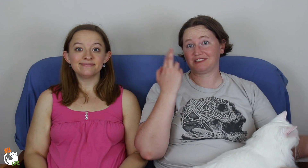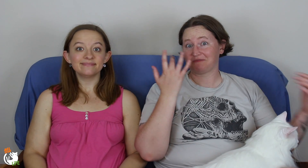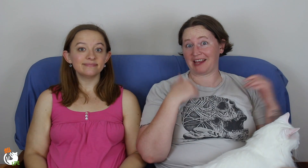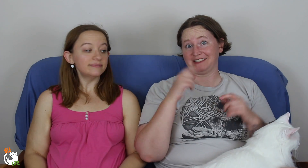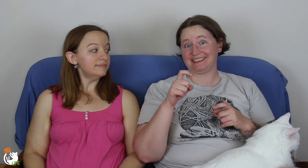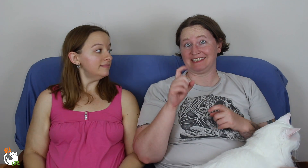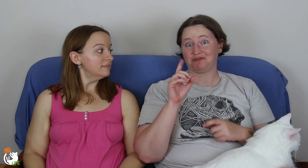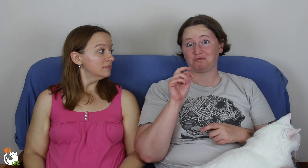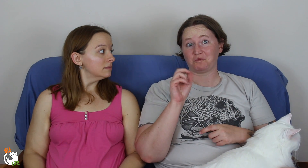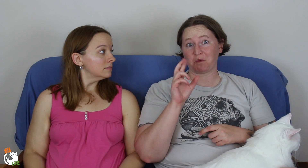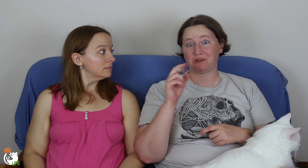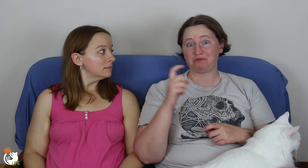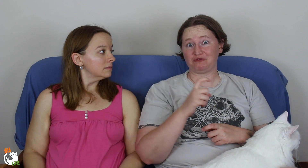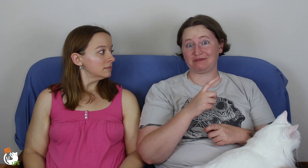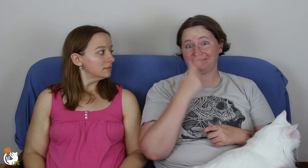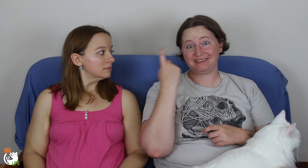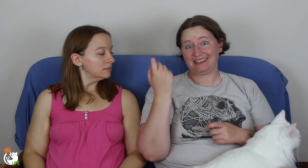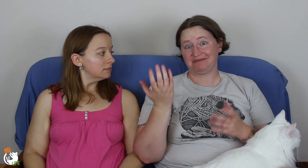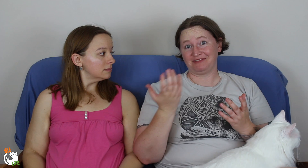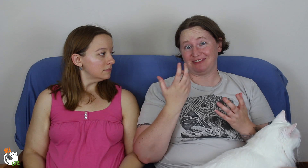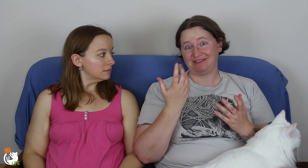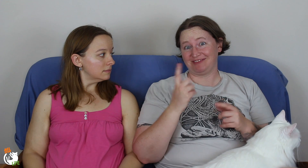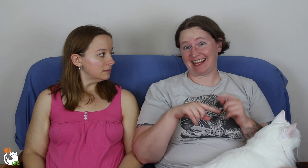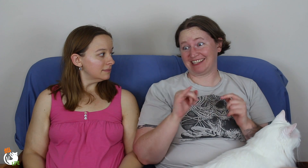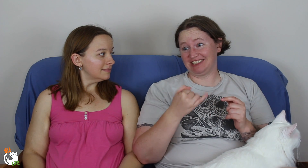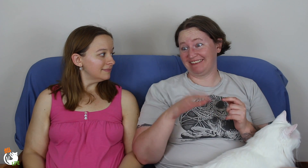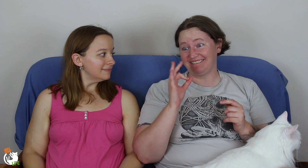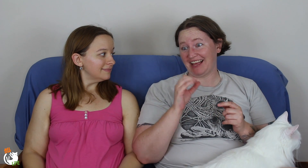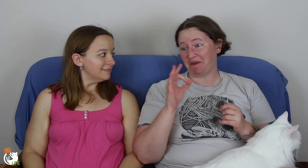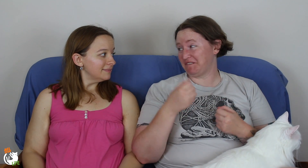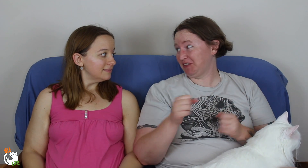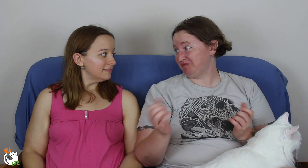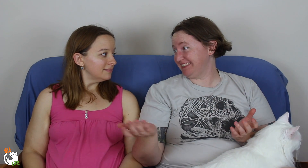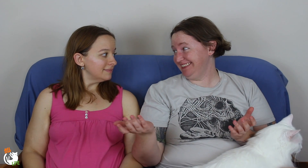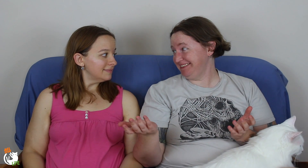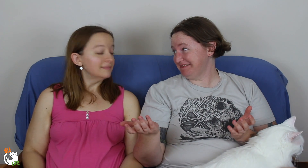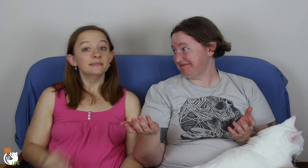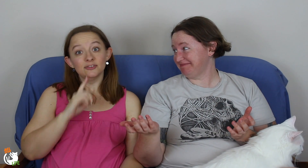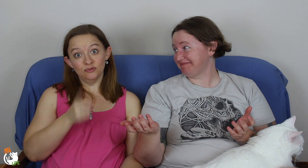[JE] So, the reason we needed donor sperm is because you can't just find it off the street!